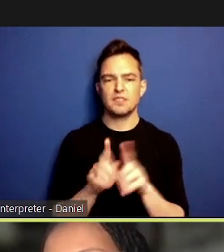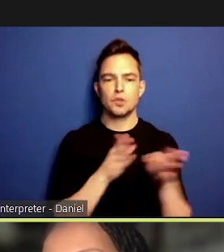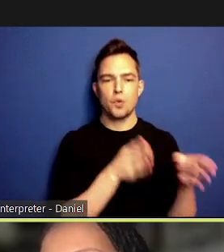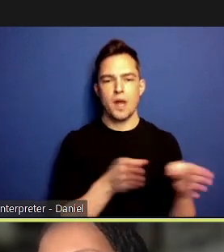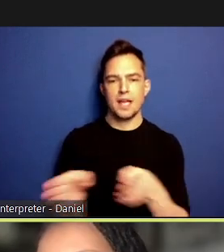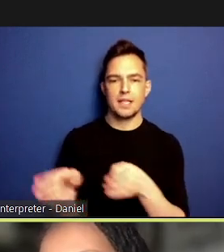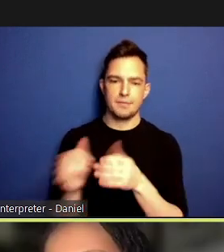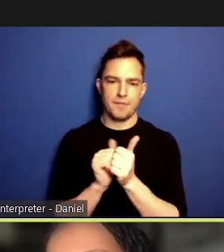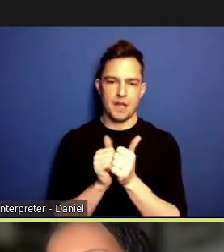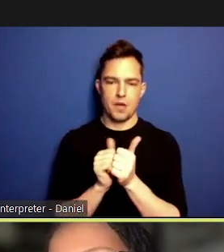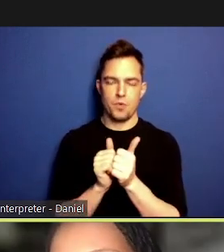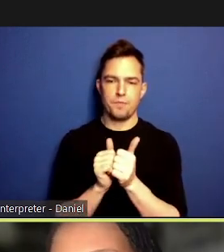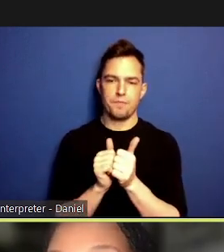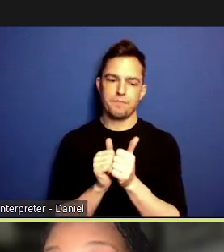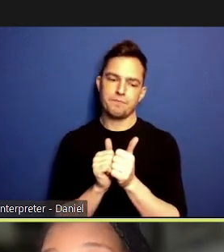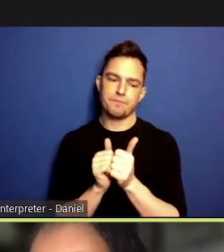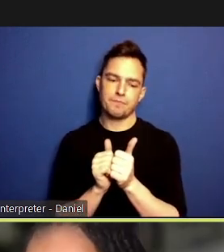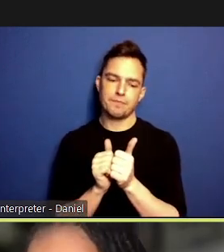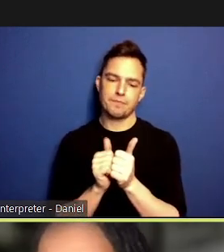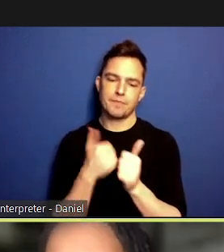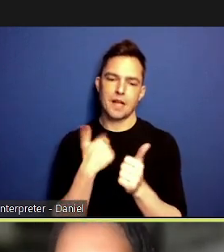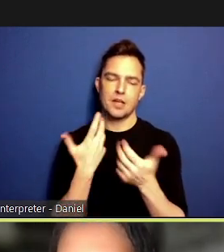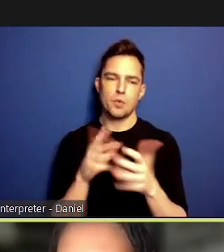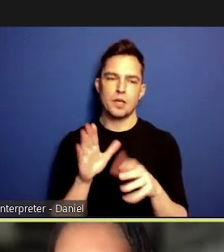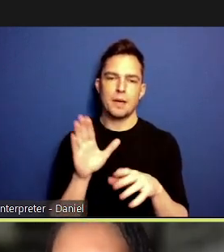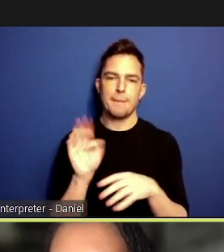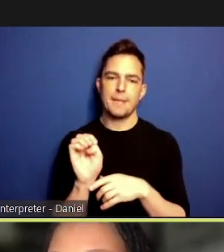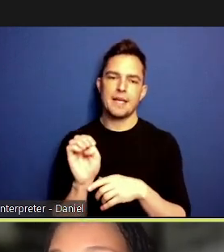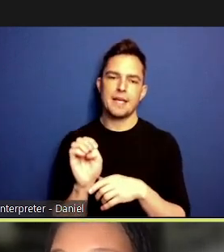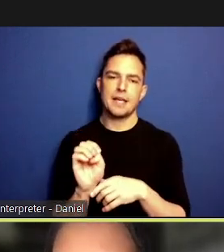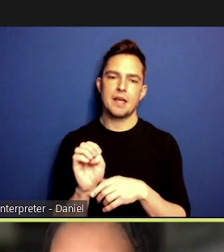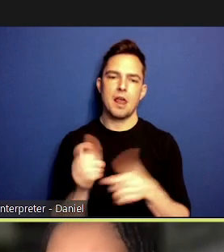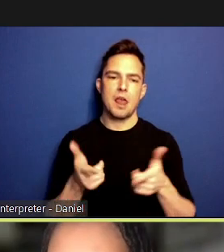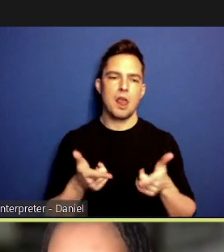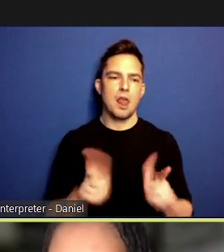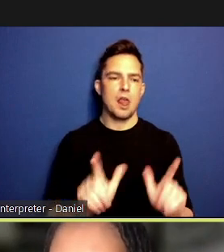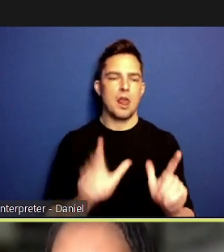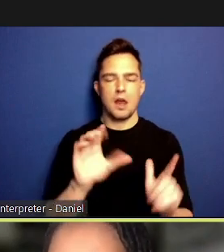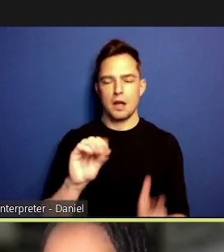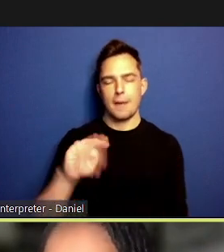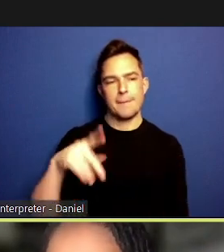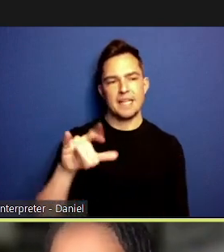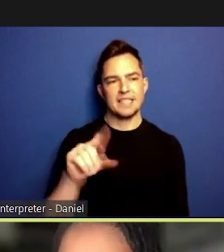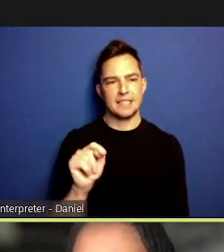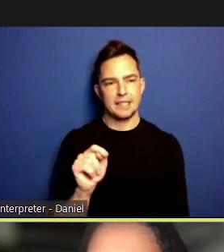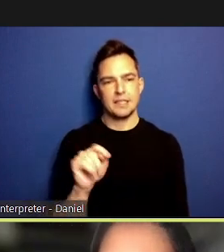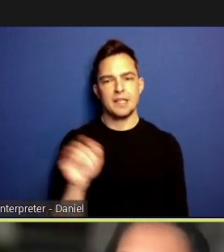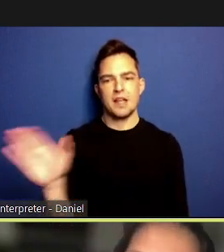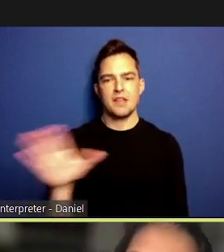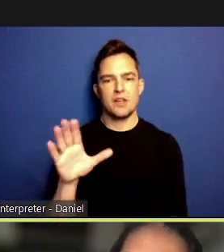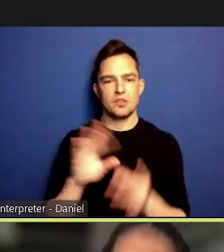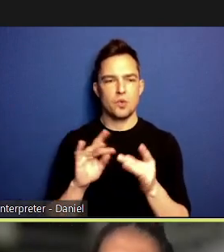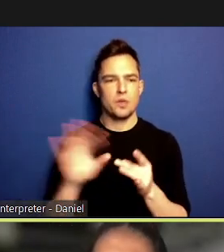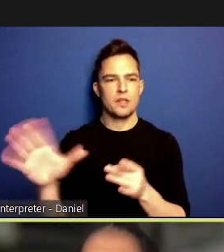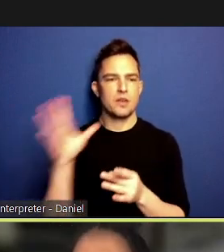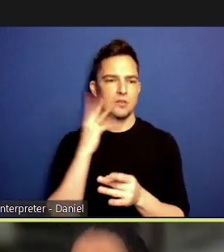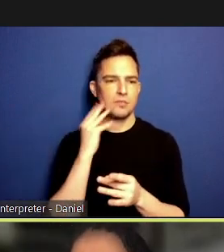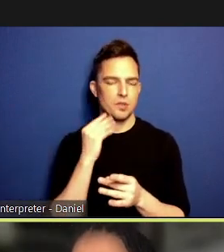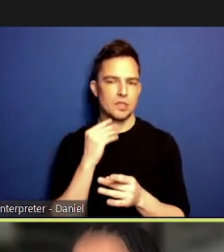I don't want to be complicit in their stories and their experiences. And, you know, I also